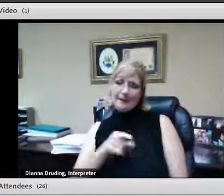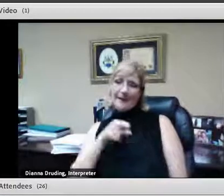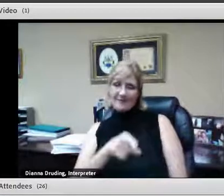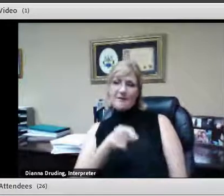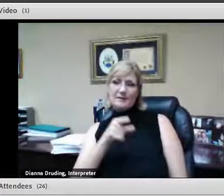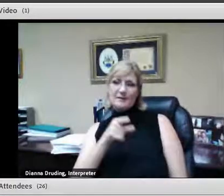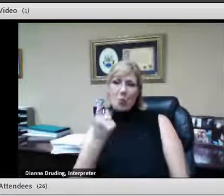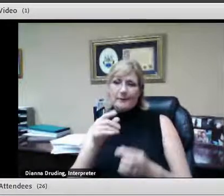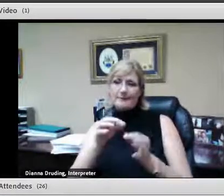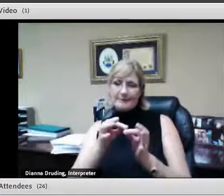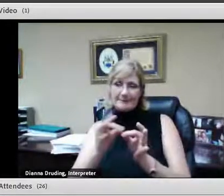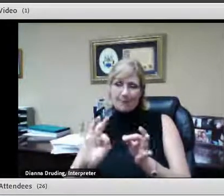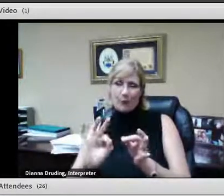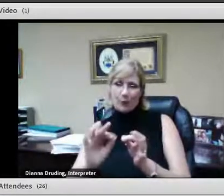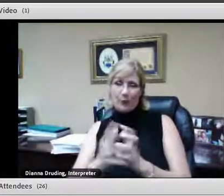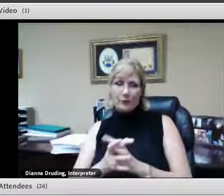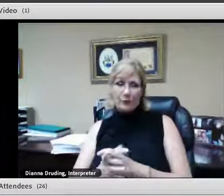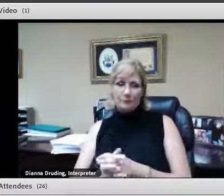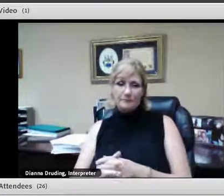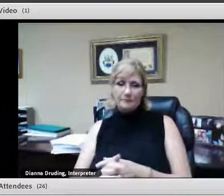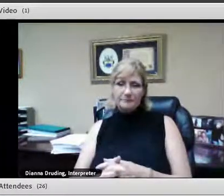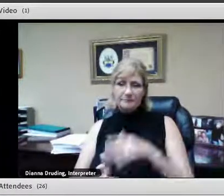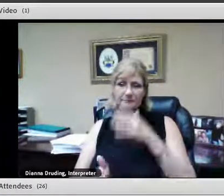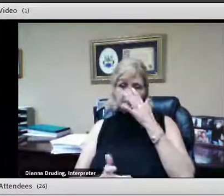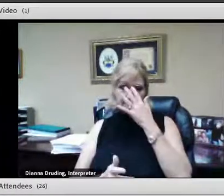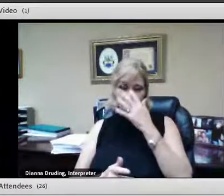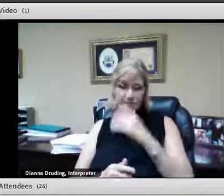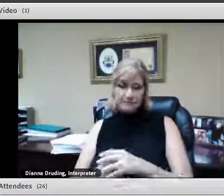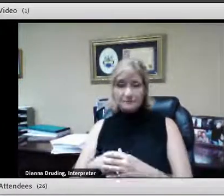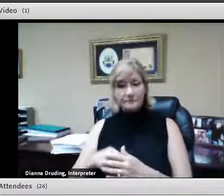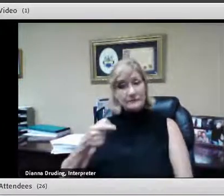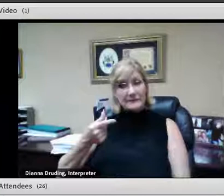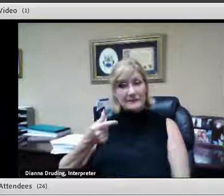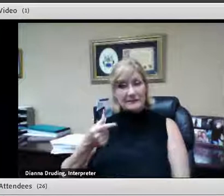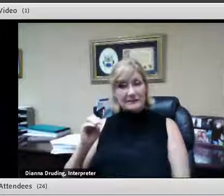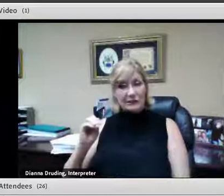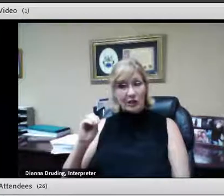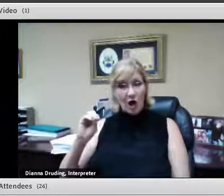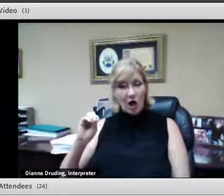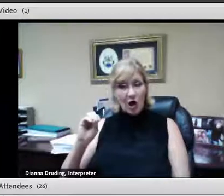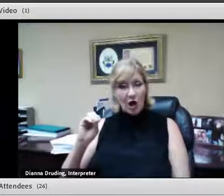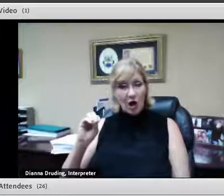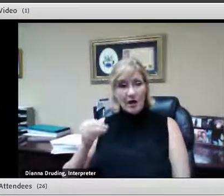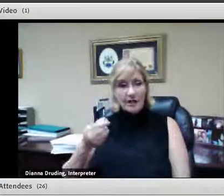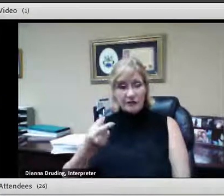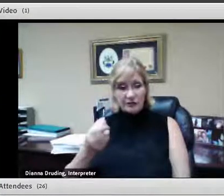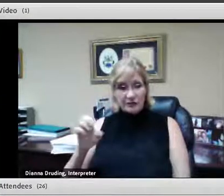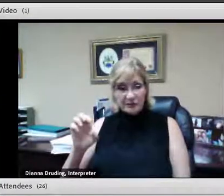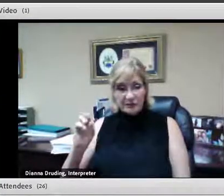Hilary: Mm-hmm. Ryan: So, for geography, there's a really fun website.